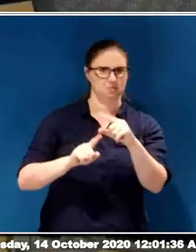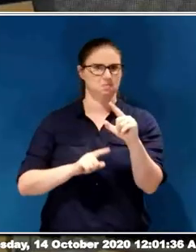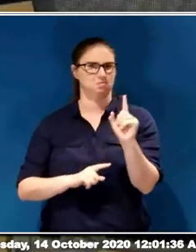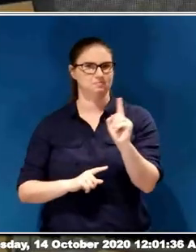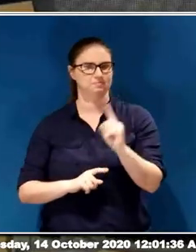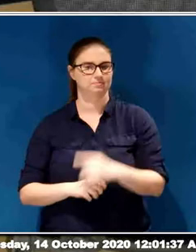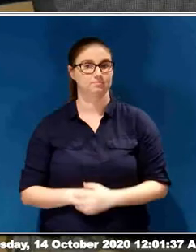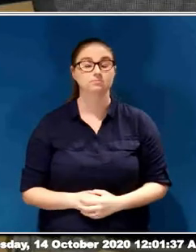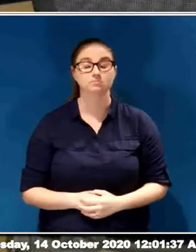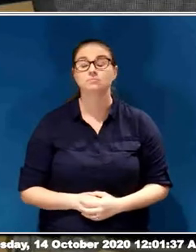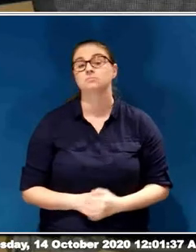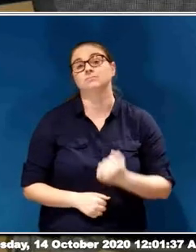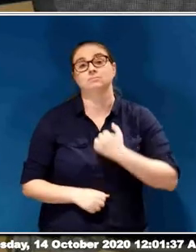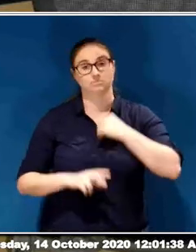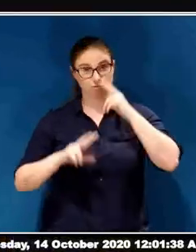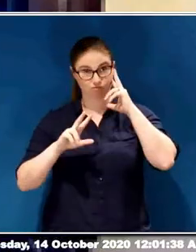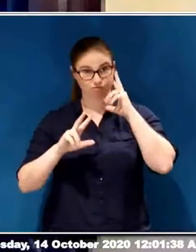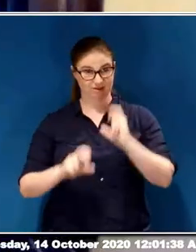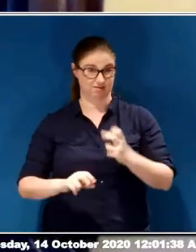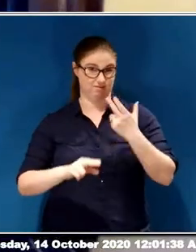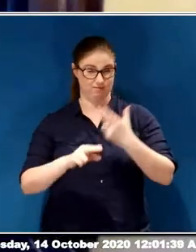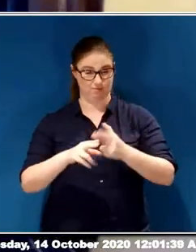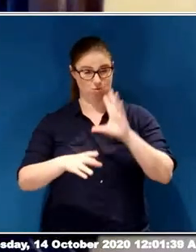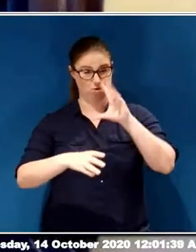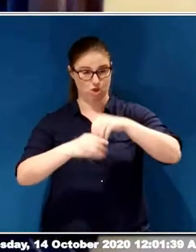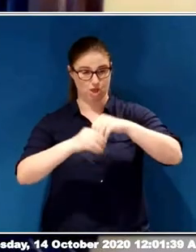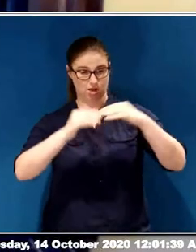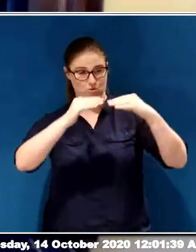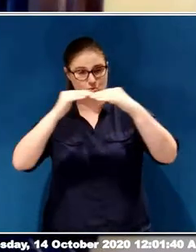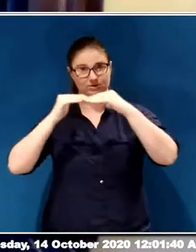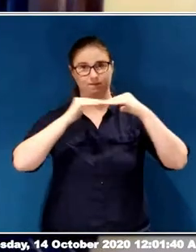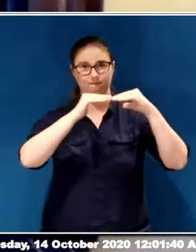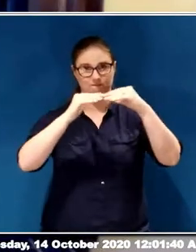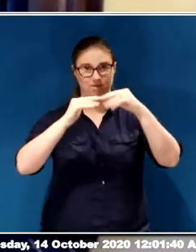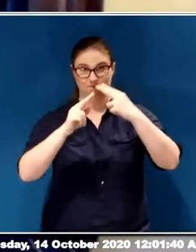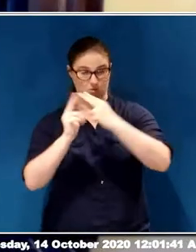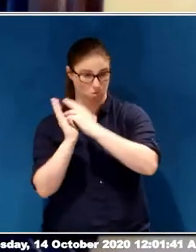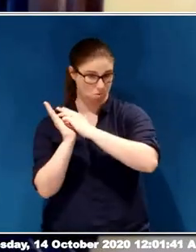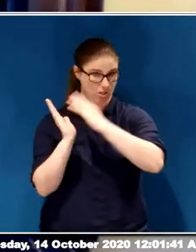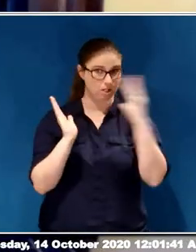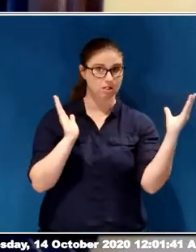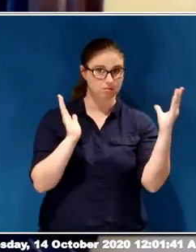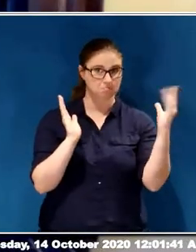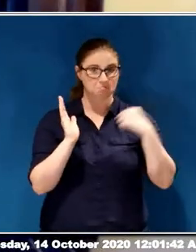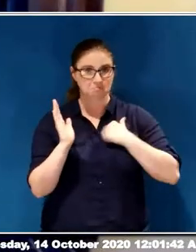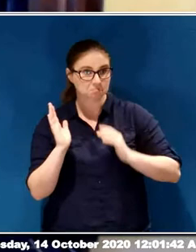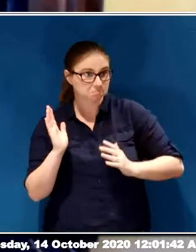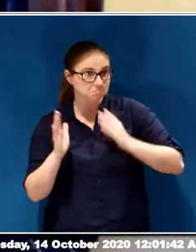I'm interested in the way systems work, I'm interested in what should be done to